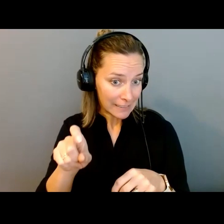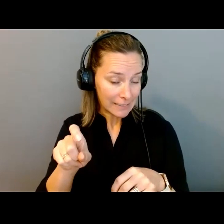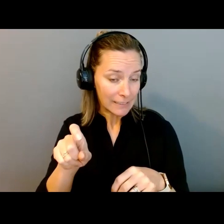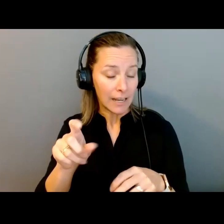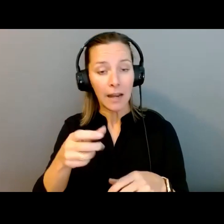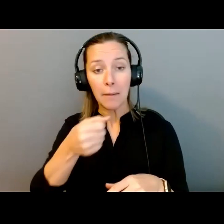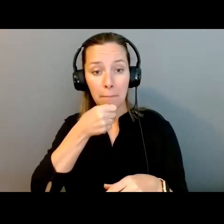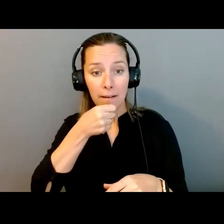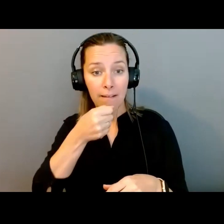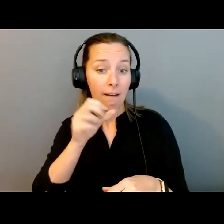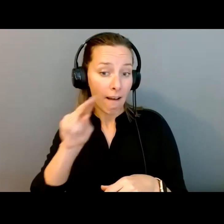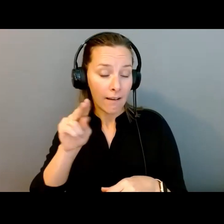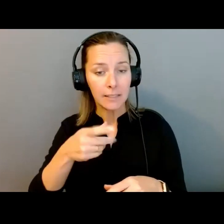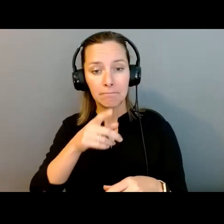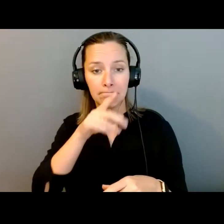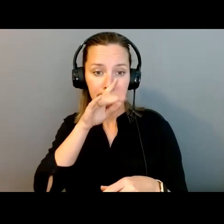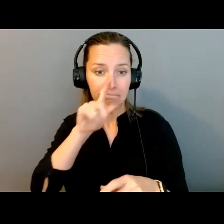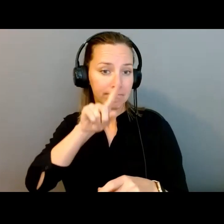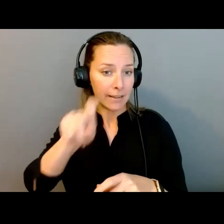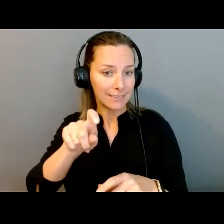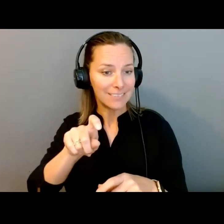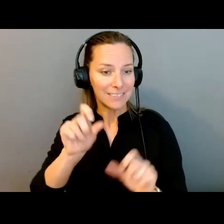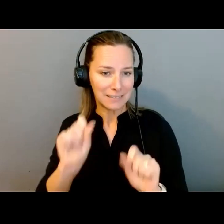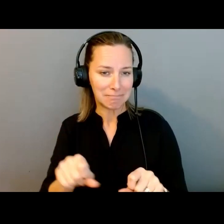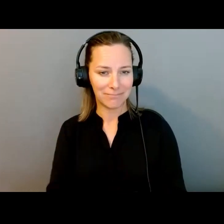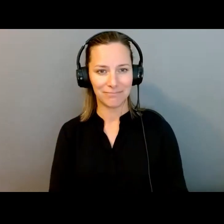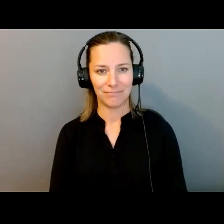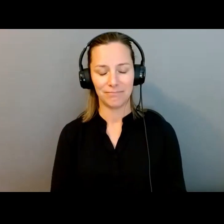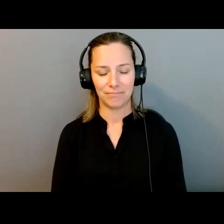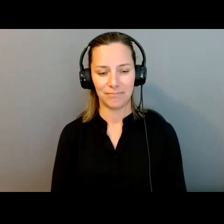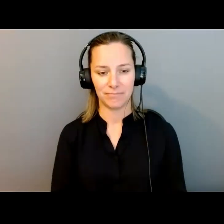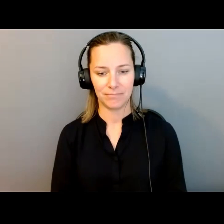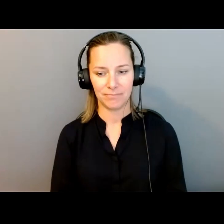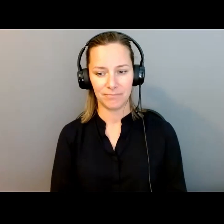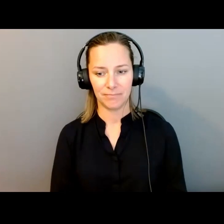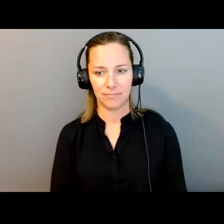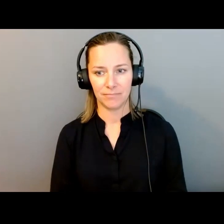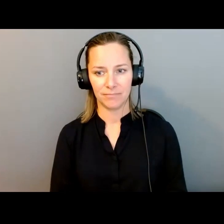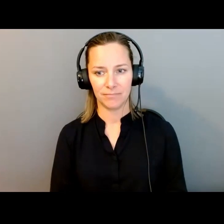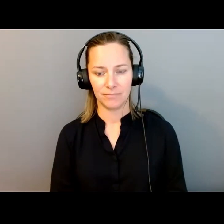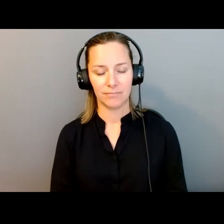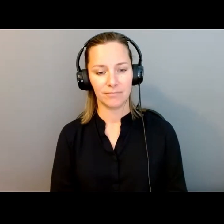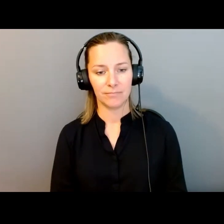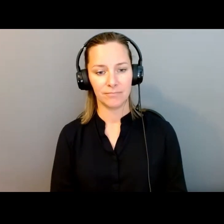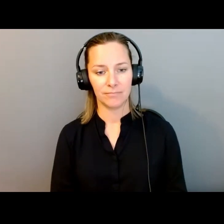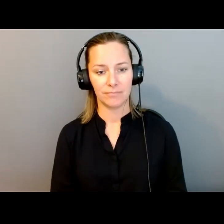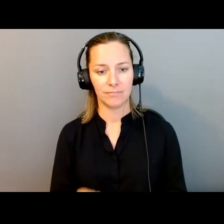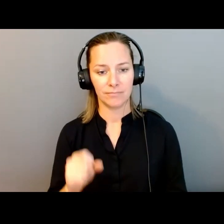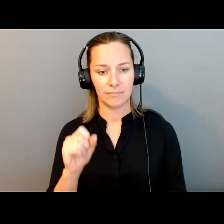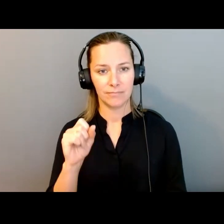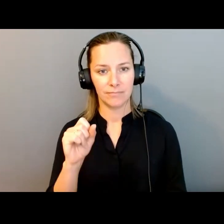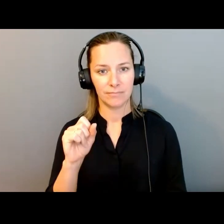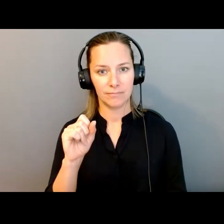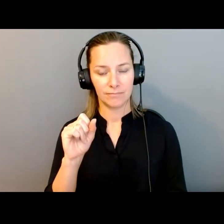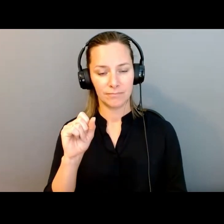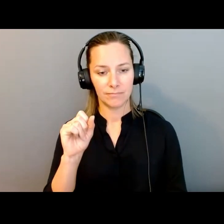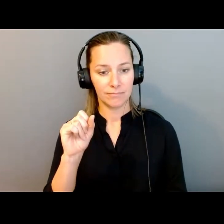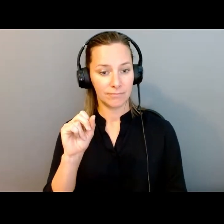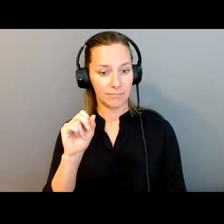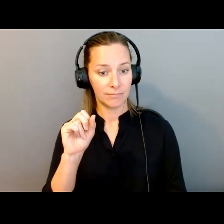then to pose your question, or to be translated through our translators if you need that service.